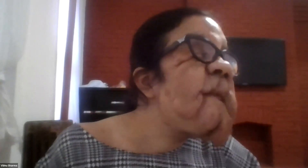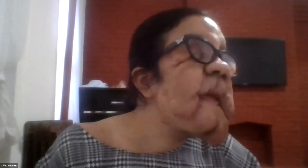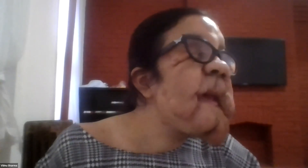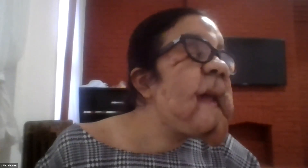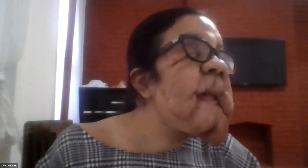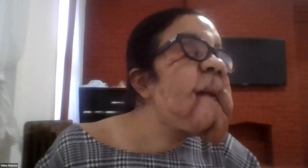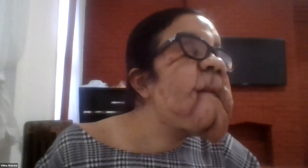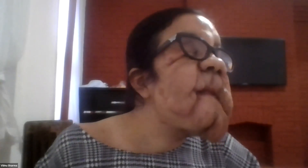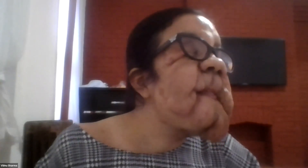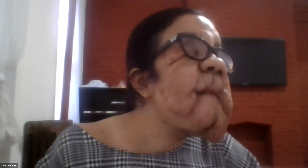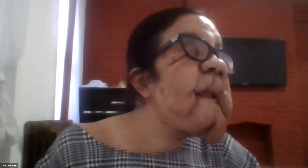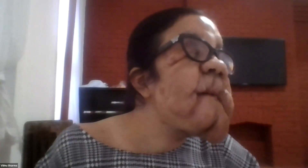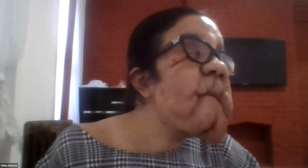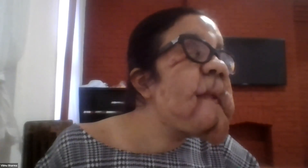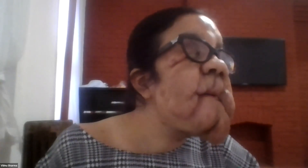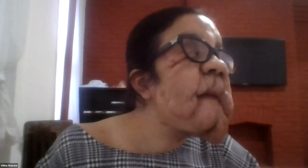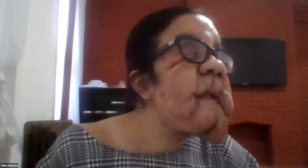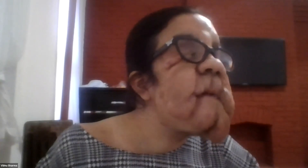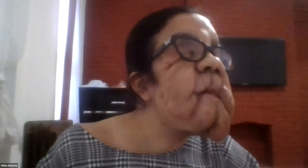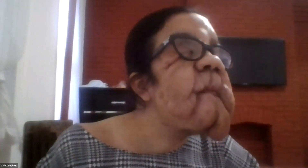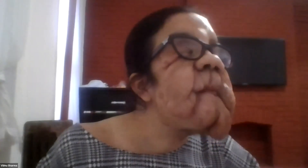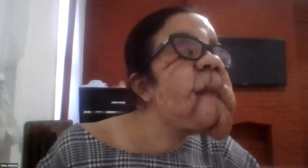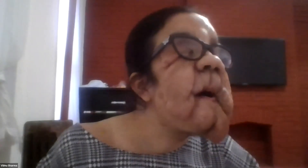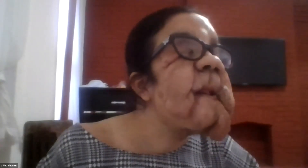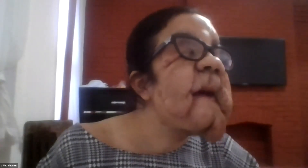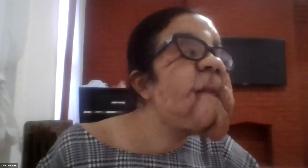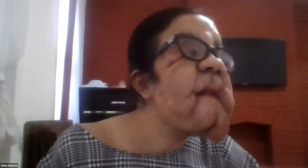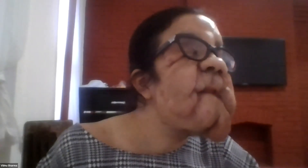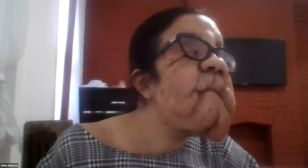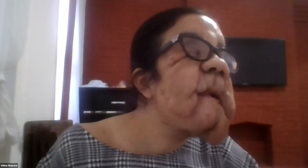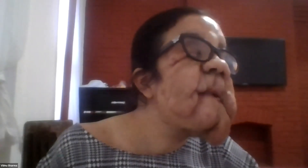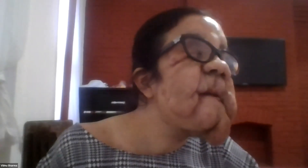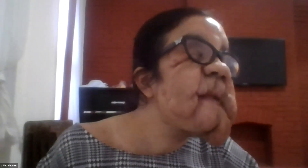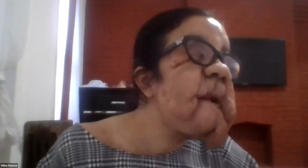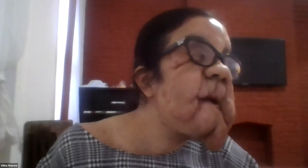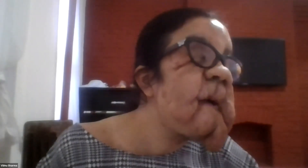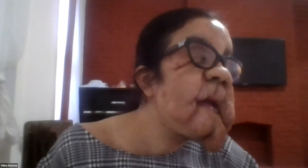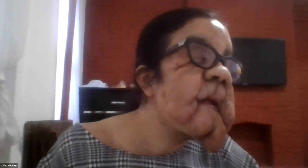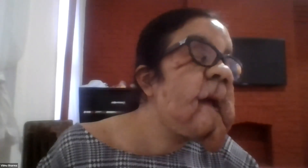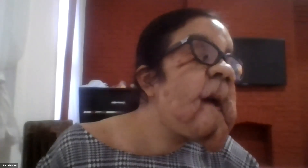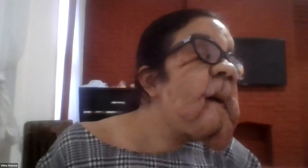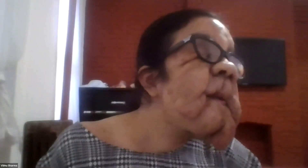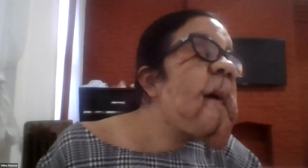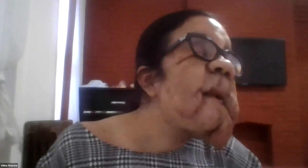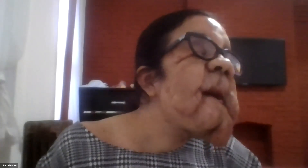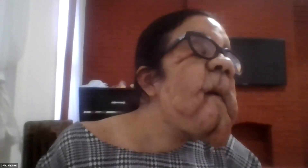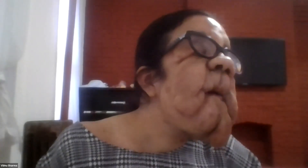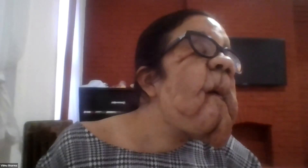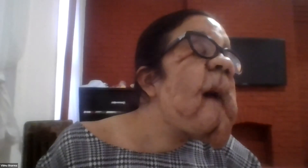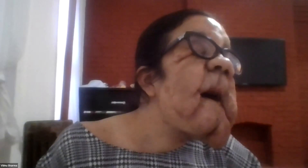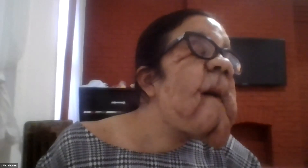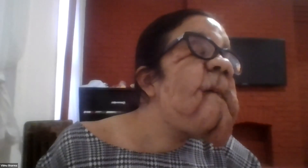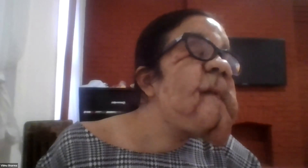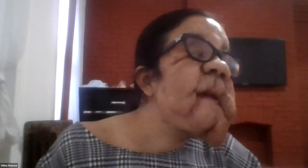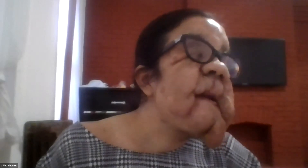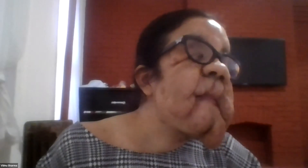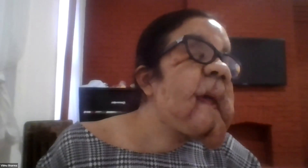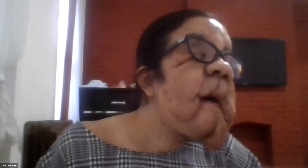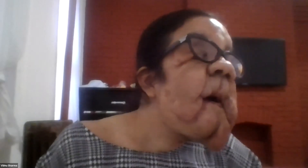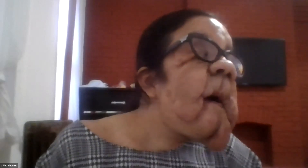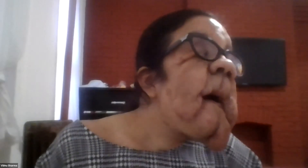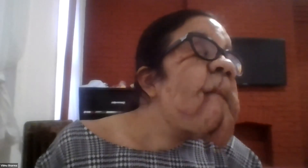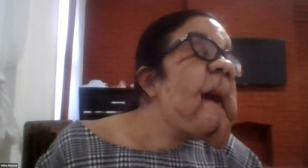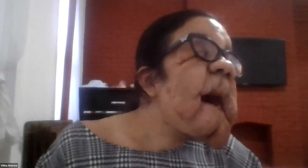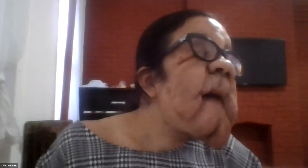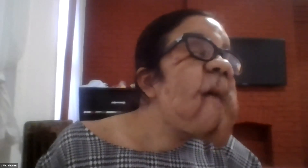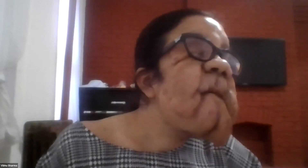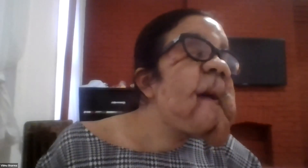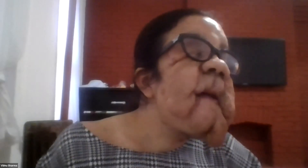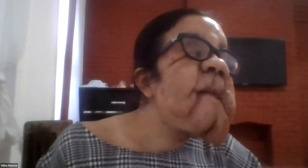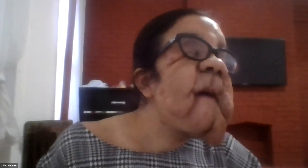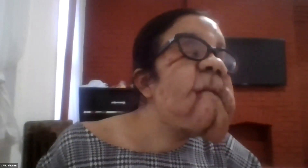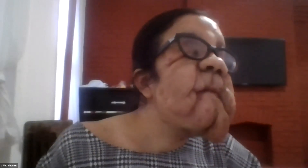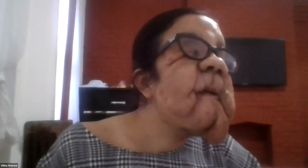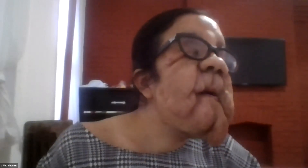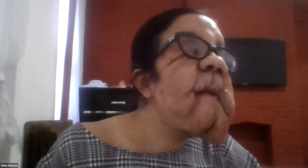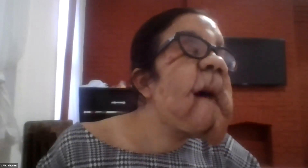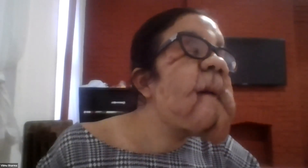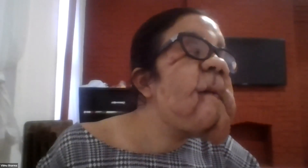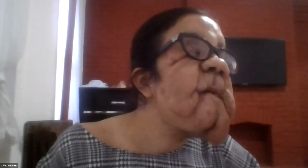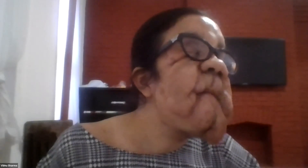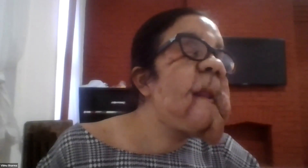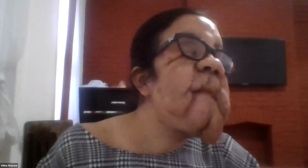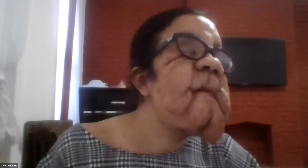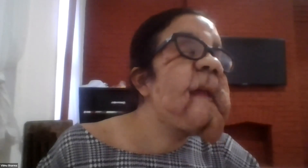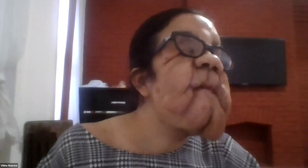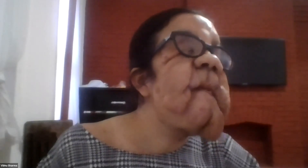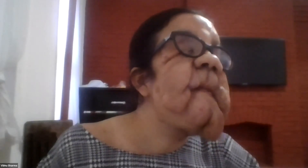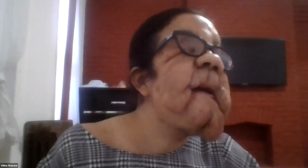Vibhu Sharma : Once again, as www dot accessible digital learning.or RC on behalf of the nsf doable partnership on education.